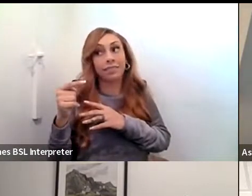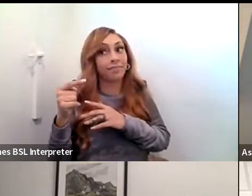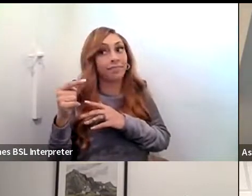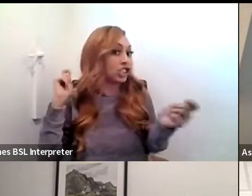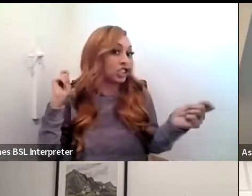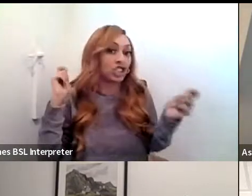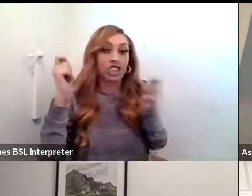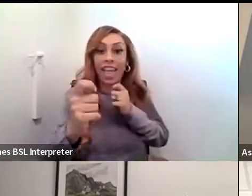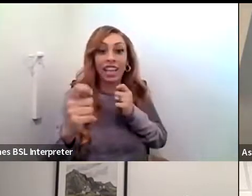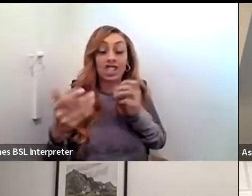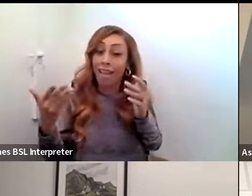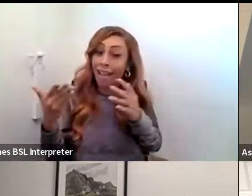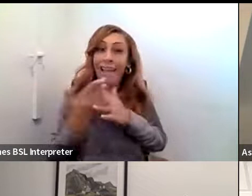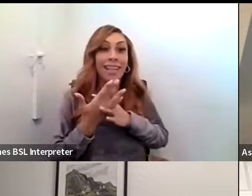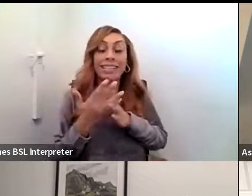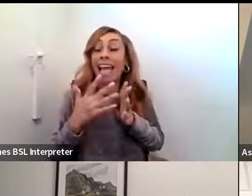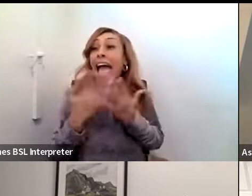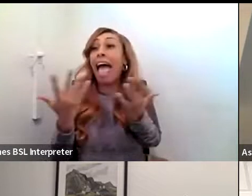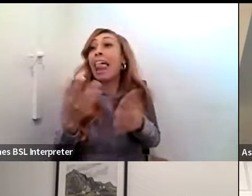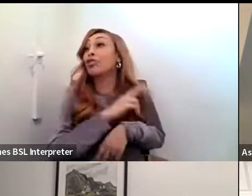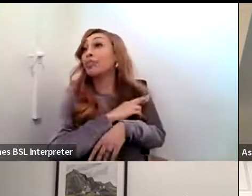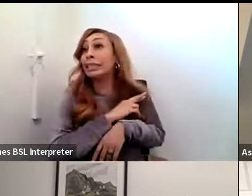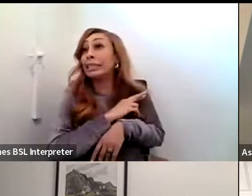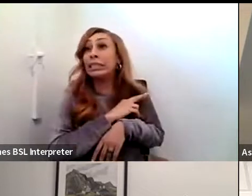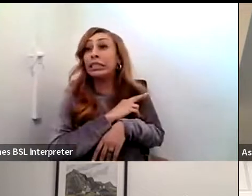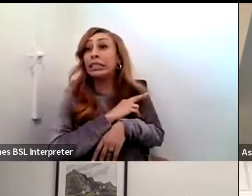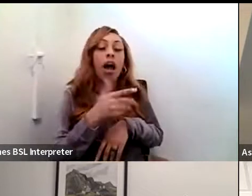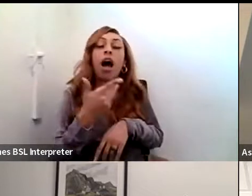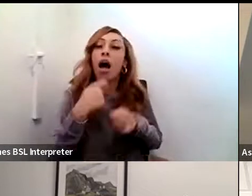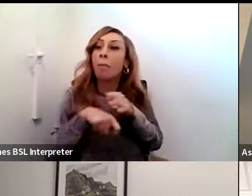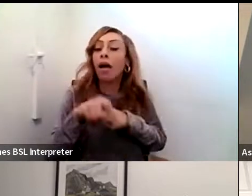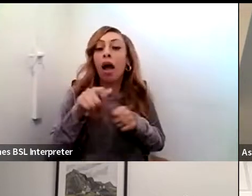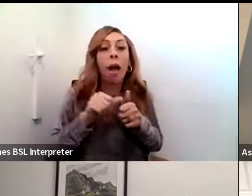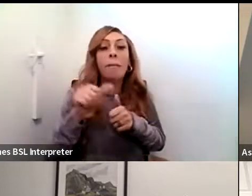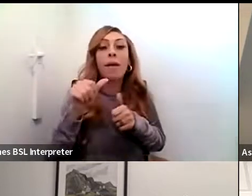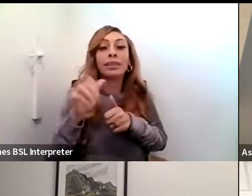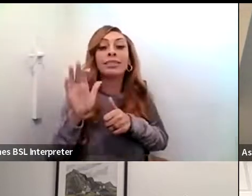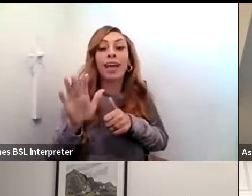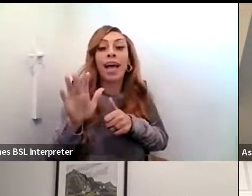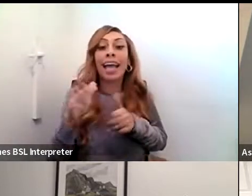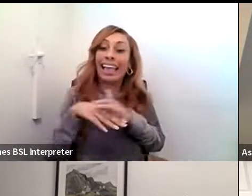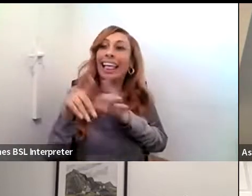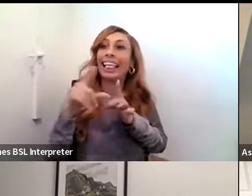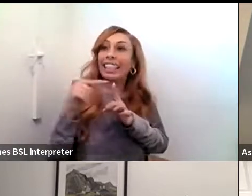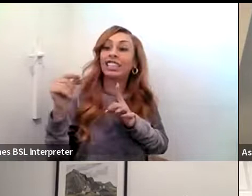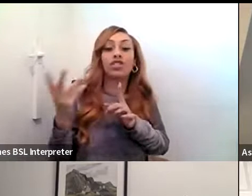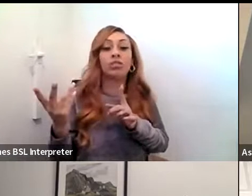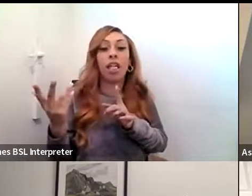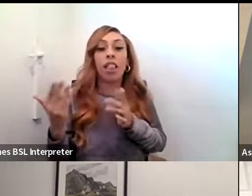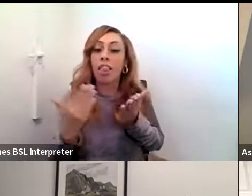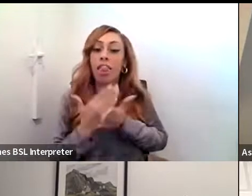that access, for any reason, is so much better in the digital live theatre world.